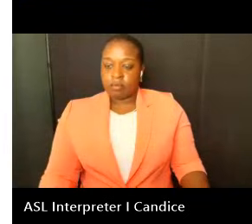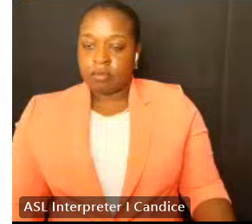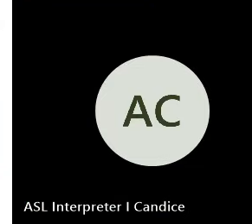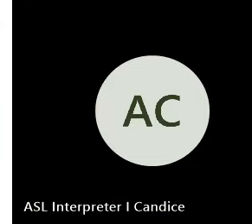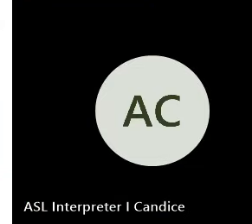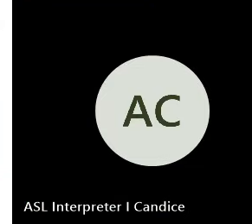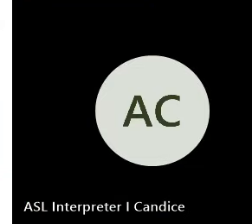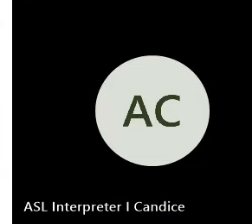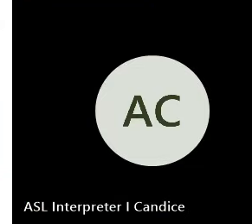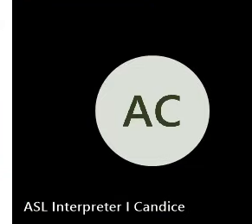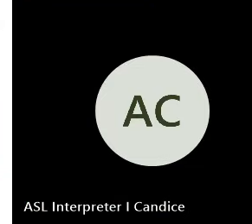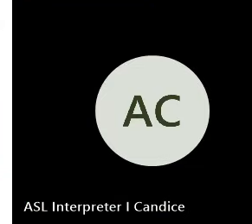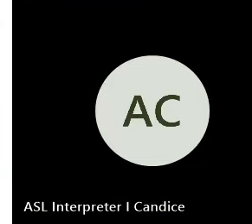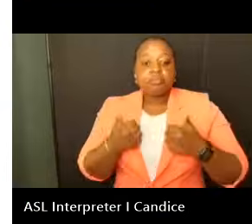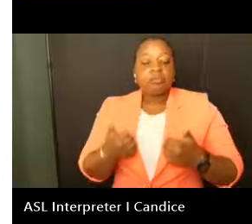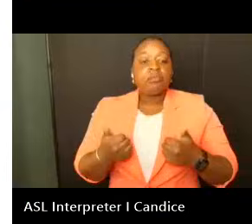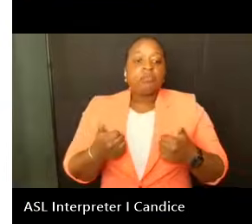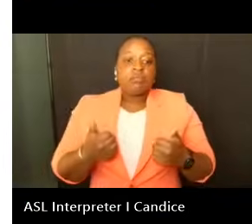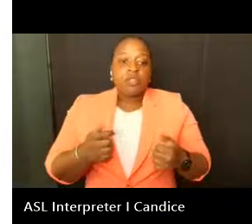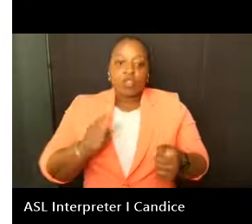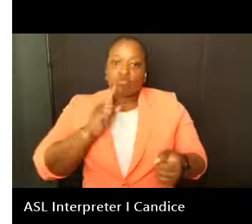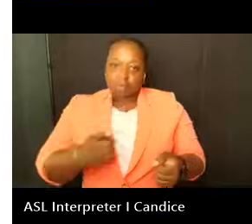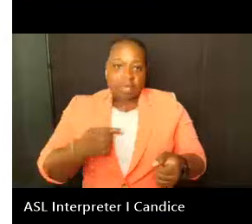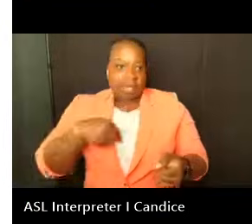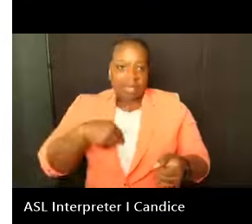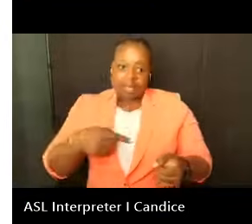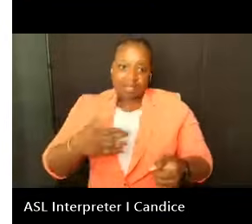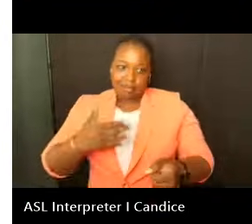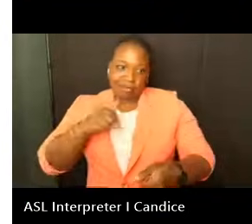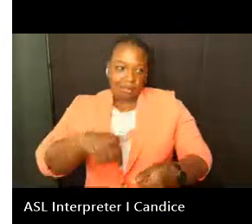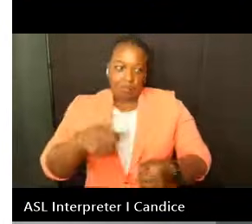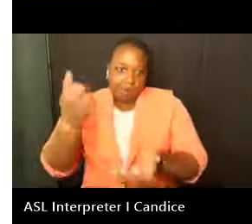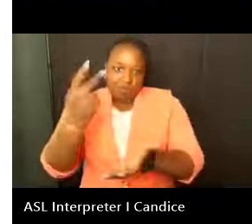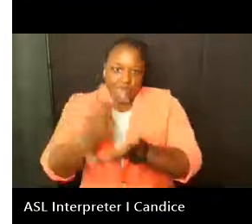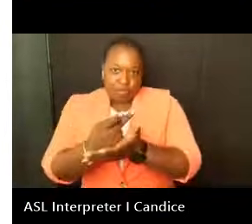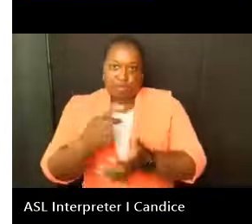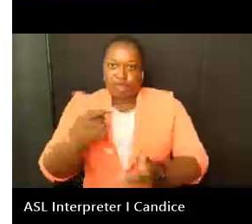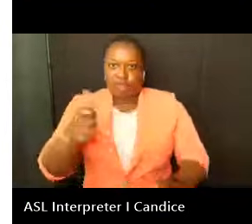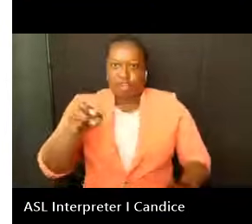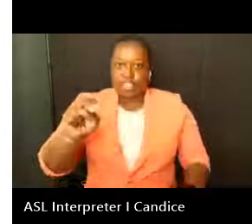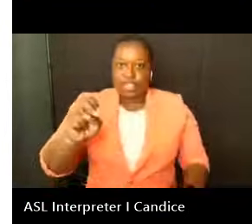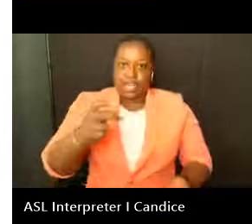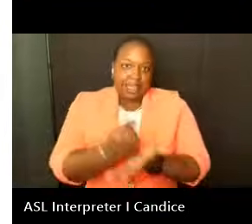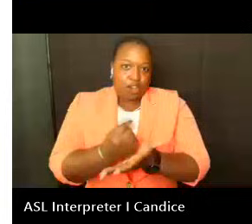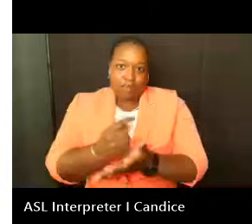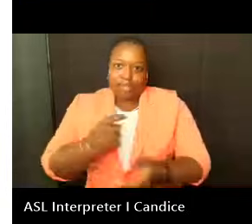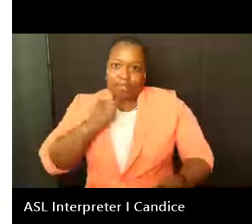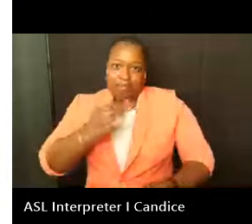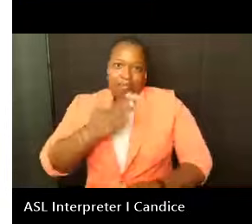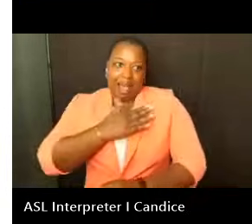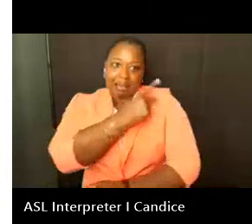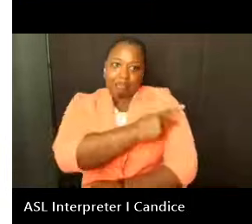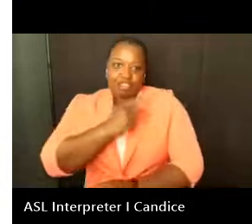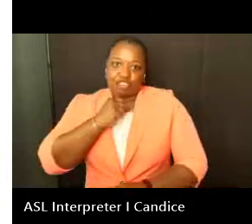And so, they wouldn't hear about this -- the approved gene therapies as a matter of daily